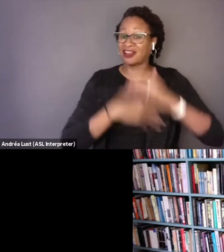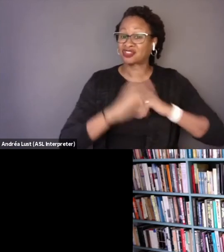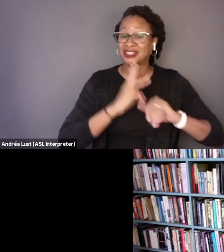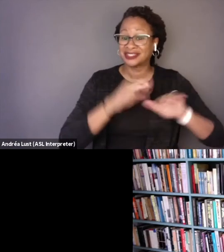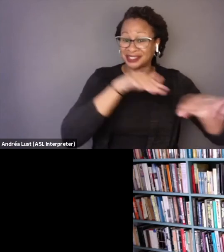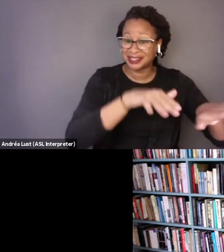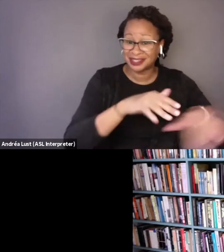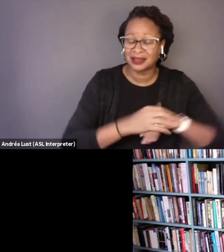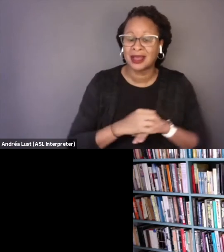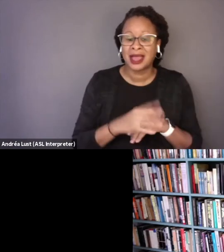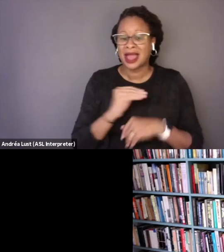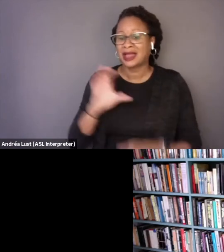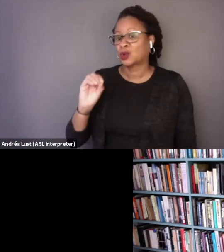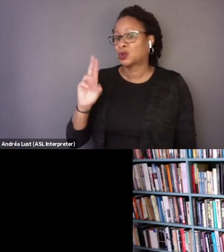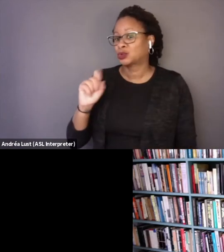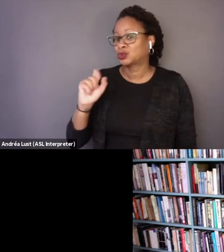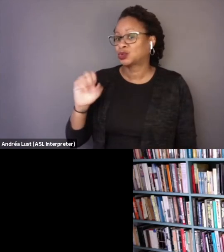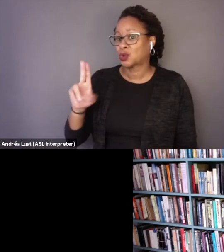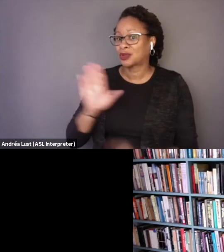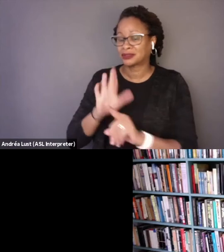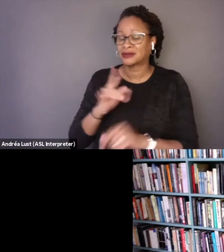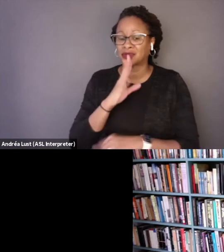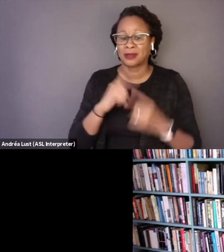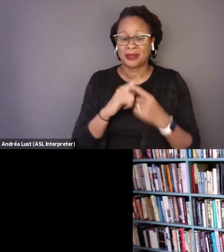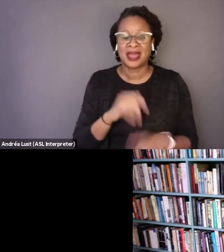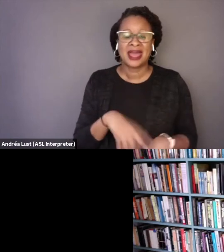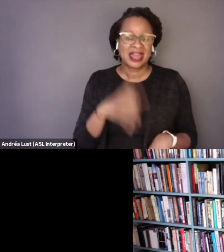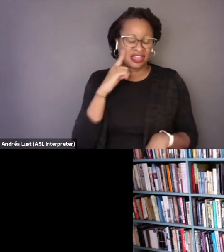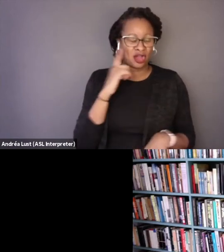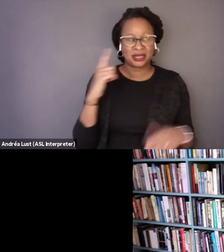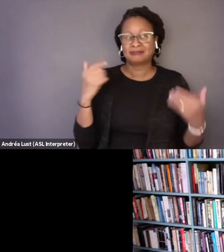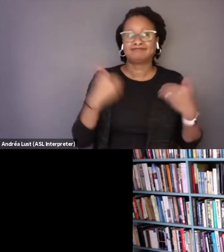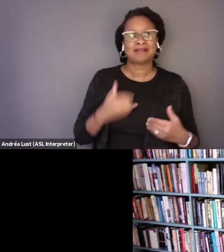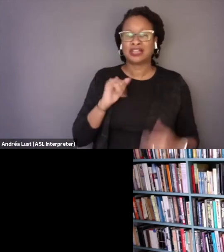And Cousteau himself talks about this. He envisioned himself as the John Ford, or the John Huston of the undersea world.